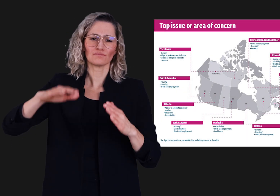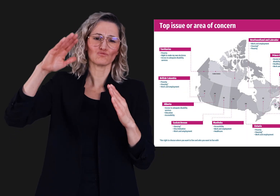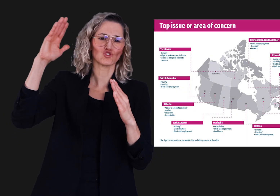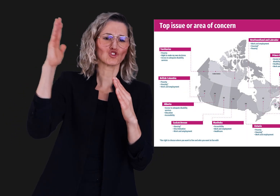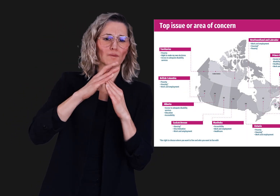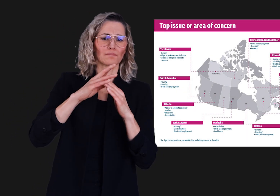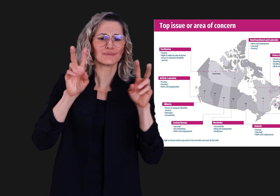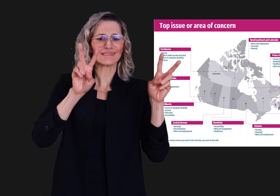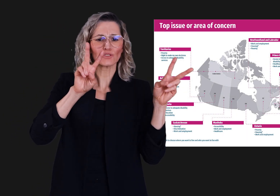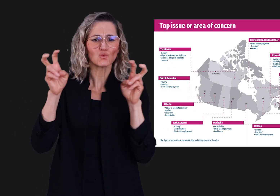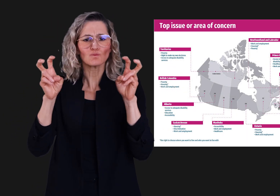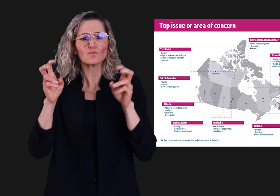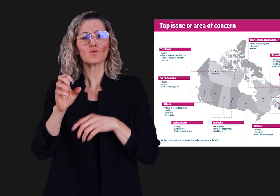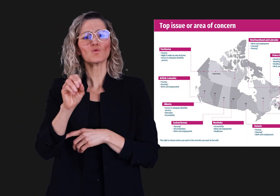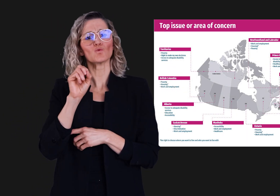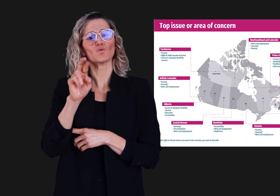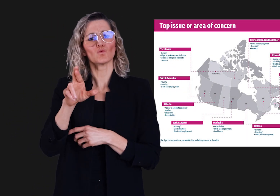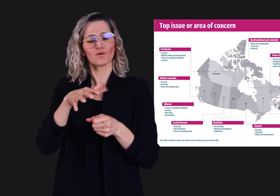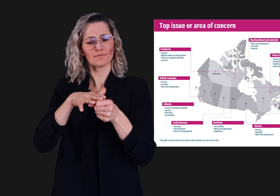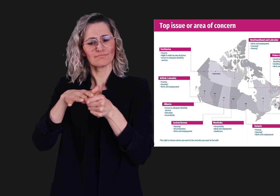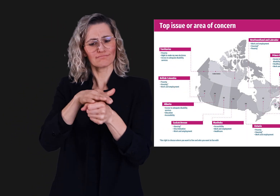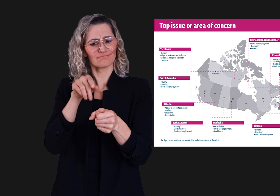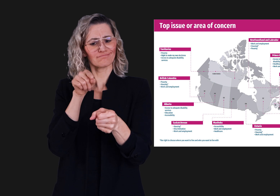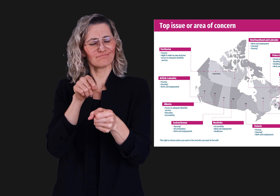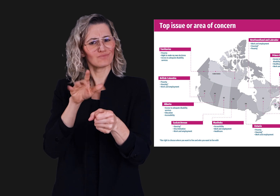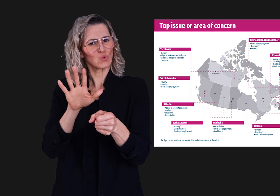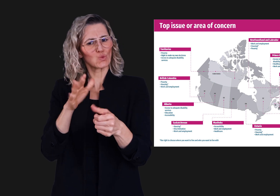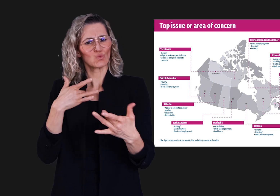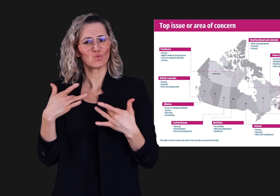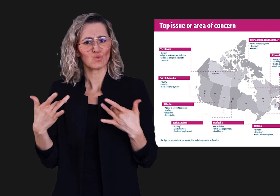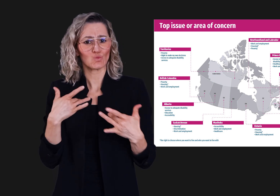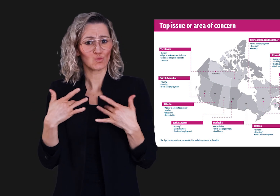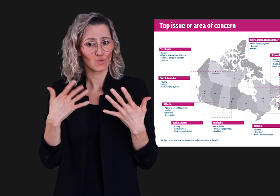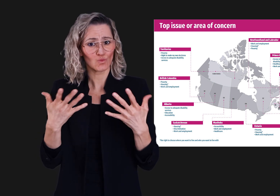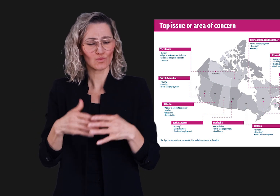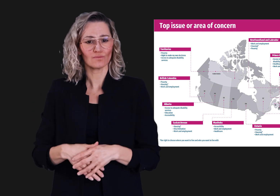Top issue or area of concern